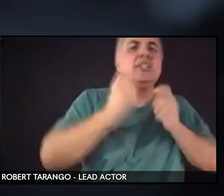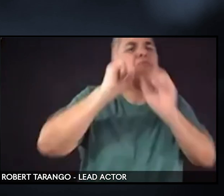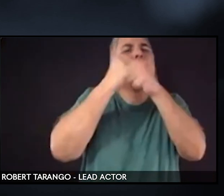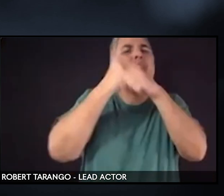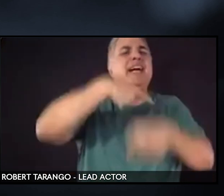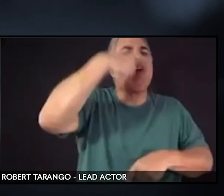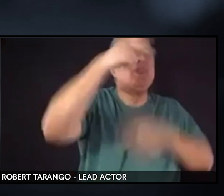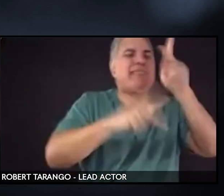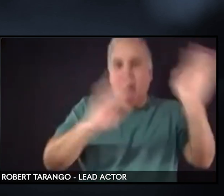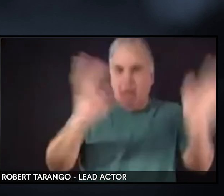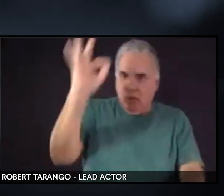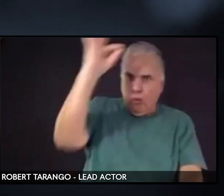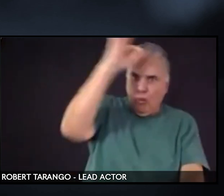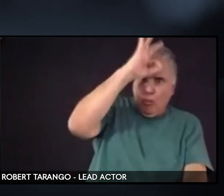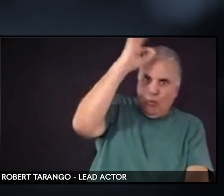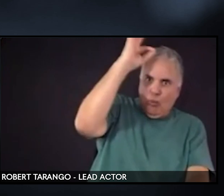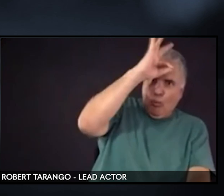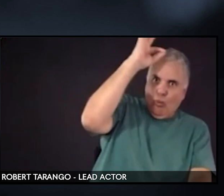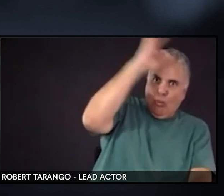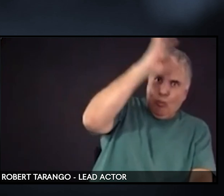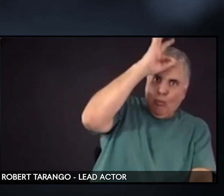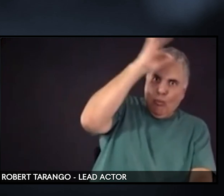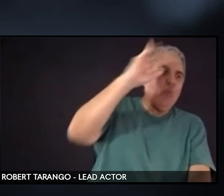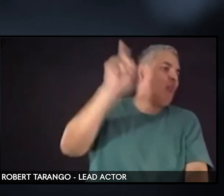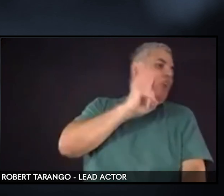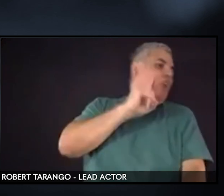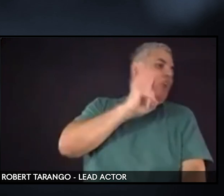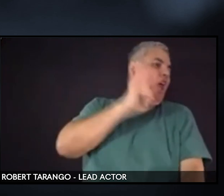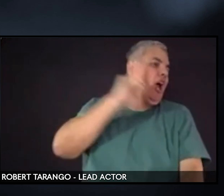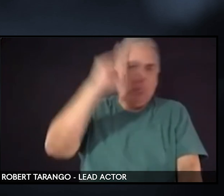to put on airs. This is real life you're right. There are people out there that